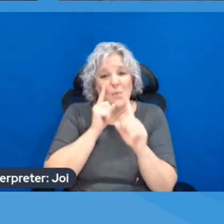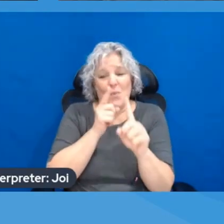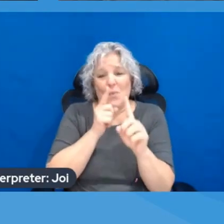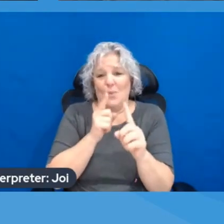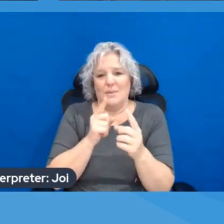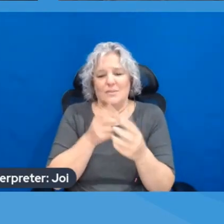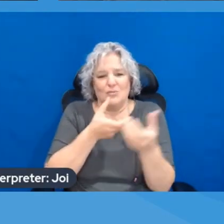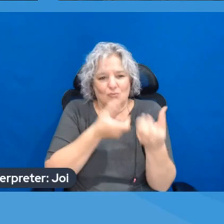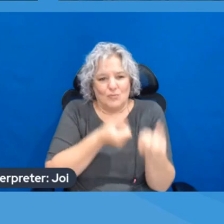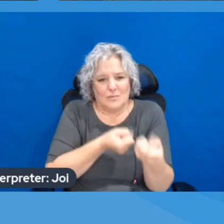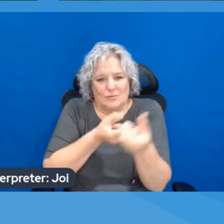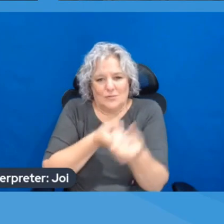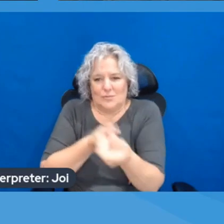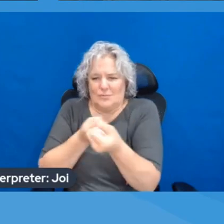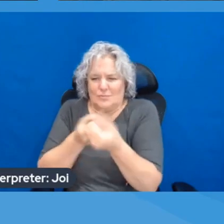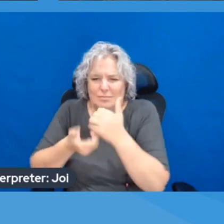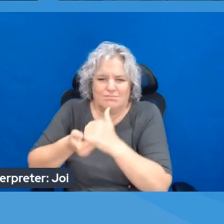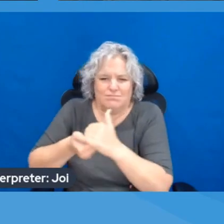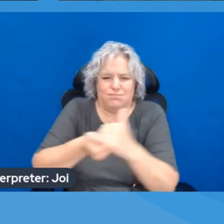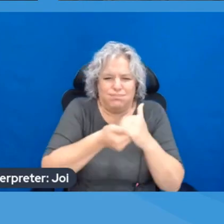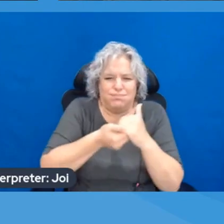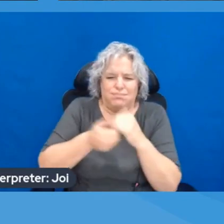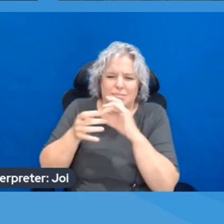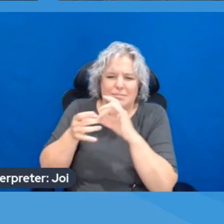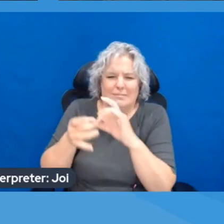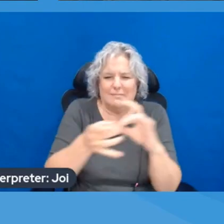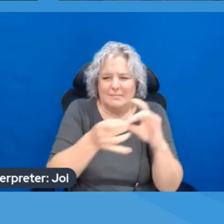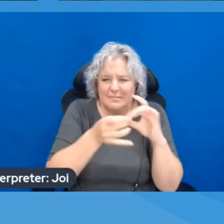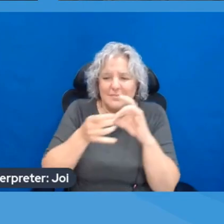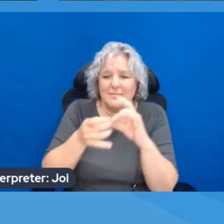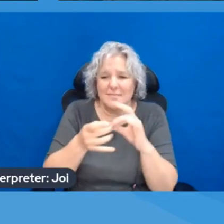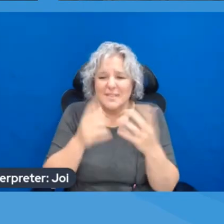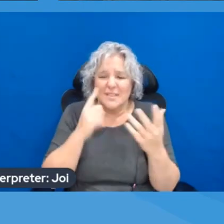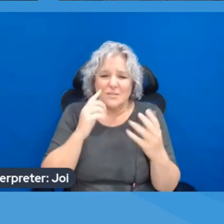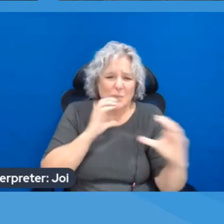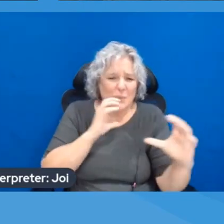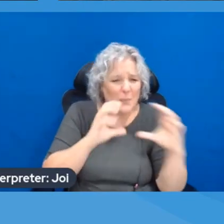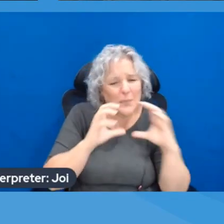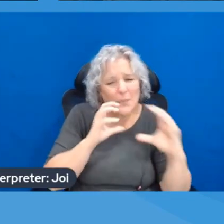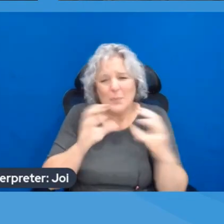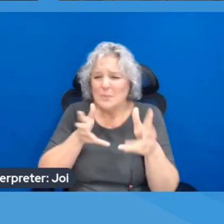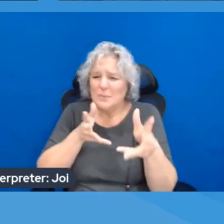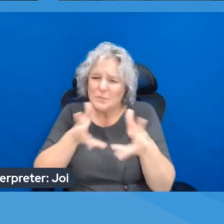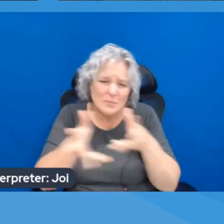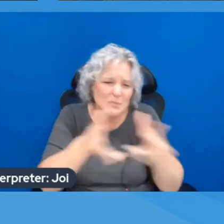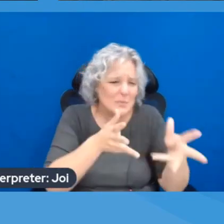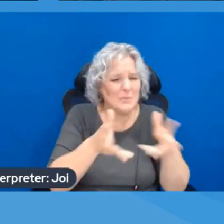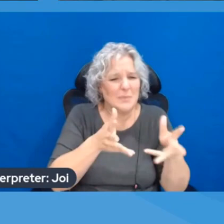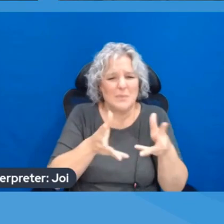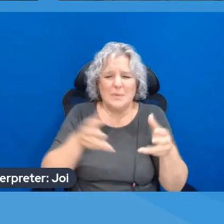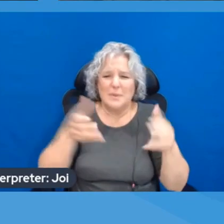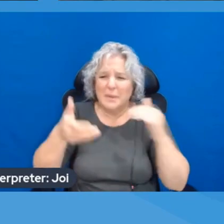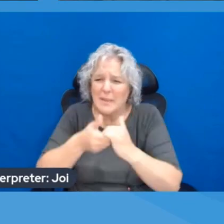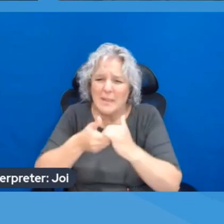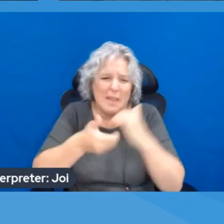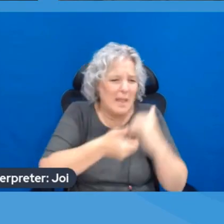which are facilitated by consistent communication, collaborative partnering, differentiated support,